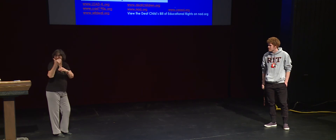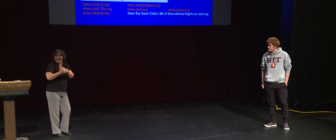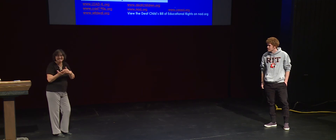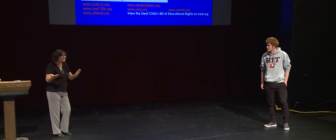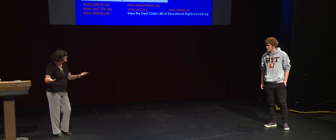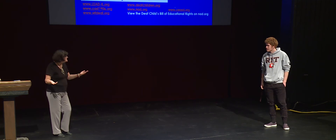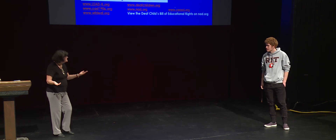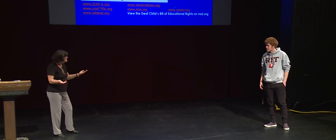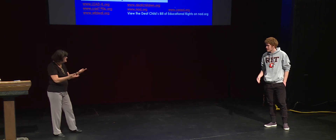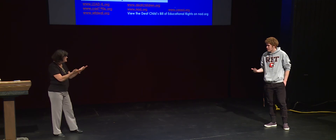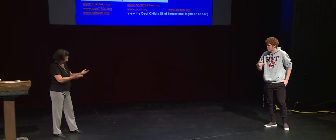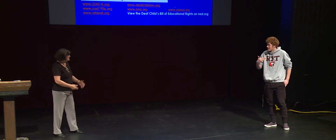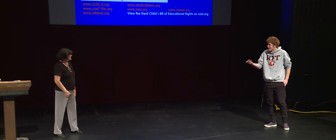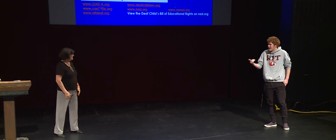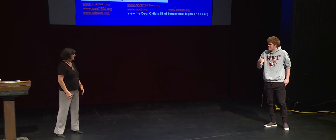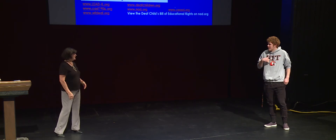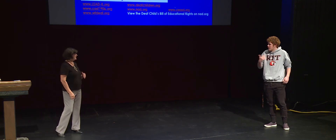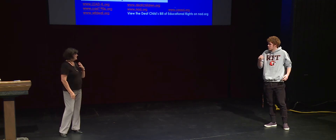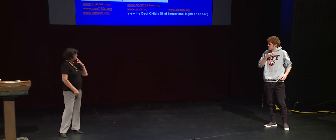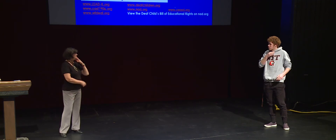Any ideas? What should be next? What do you think?